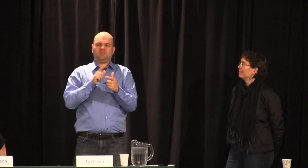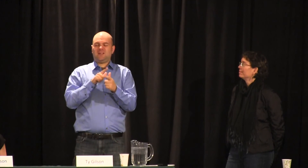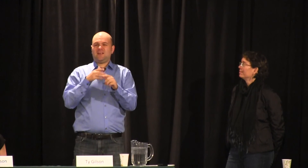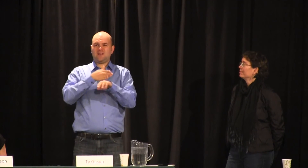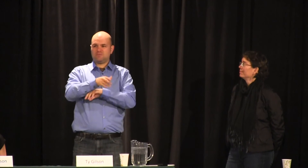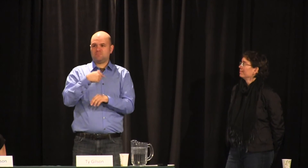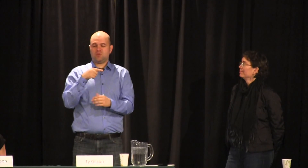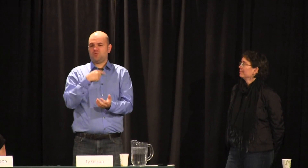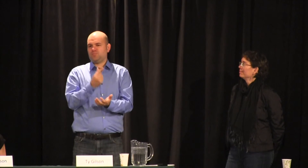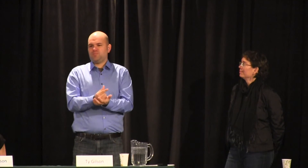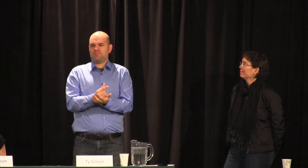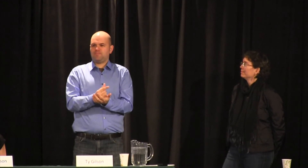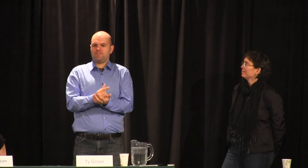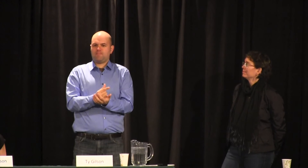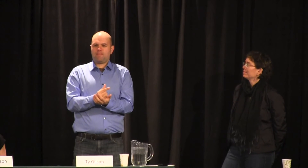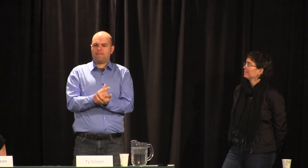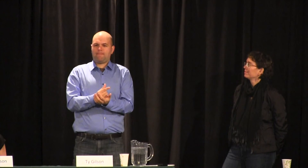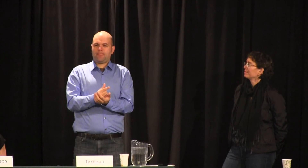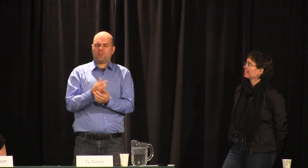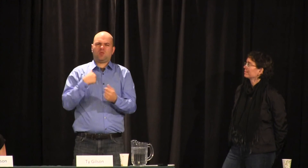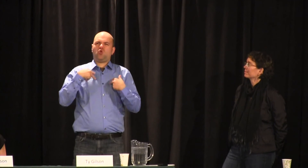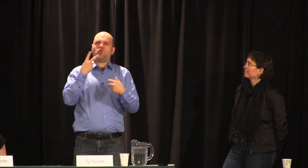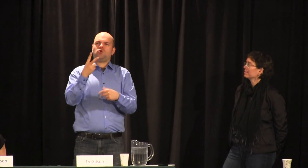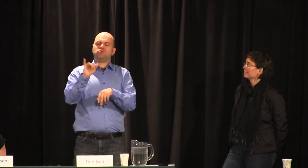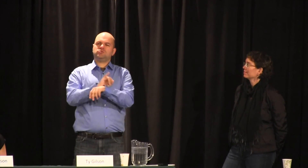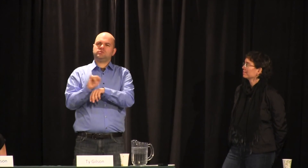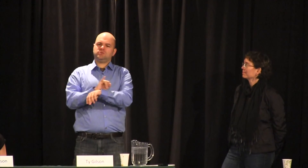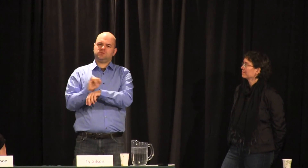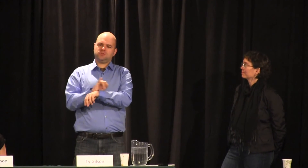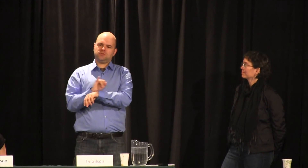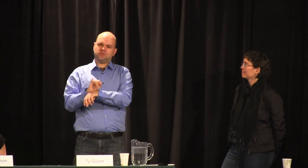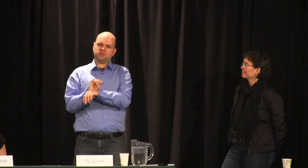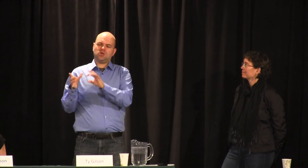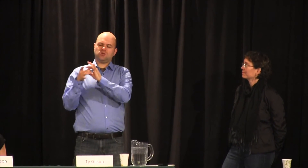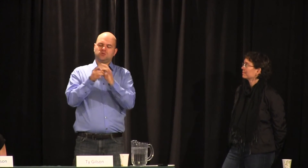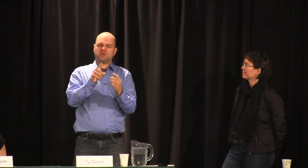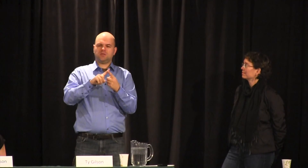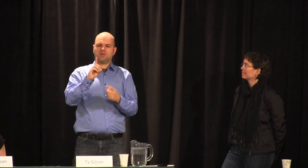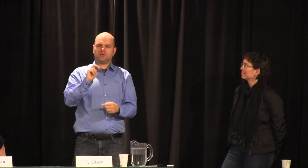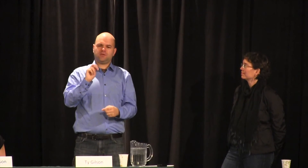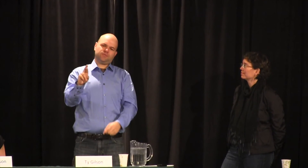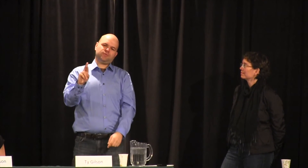Let's see, and then after I graduated, I had two internships